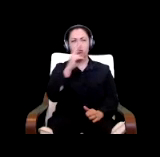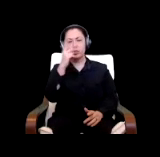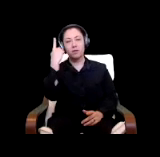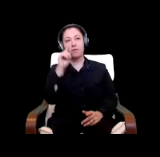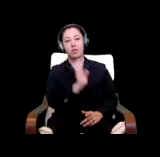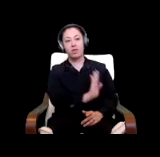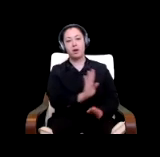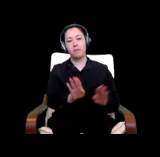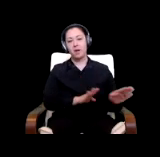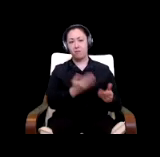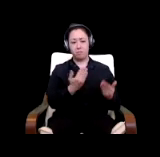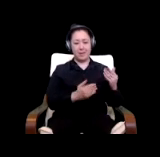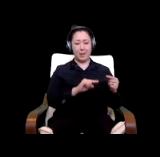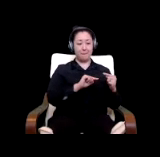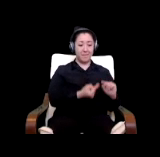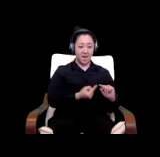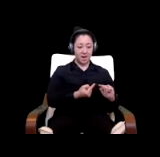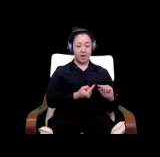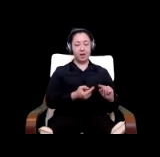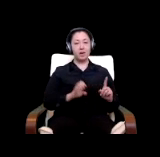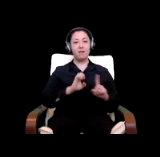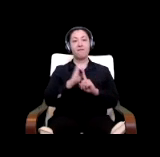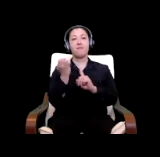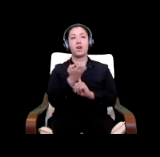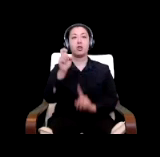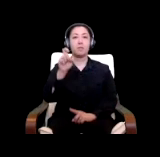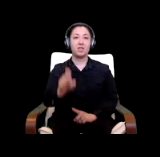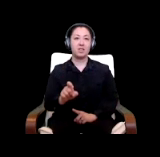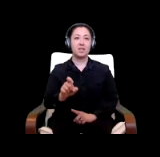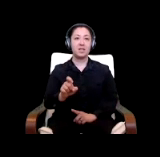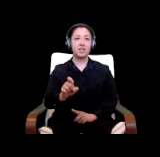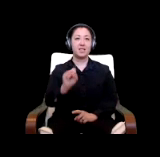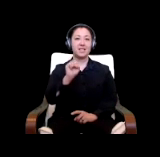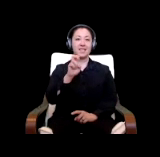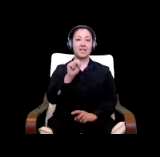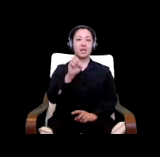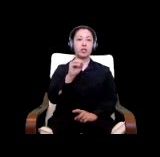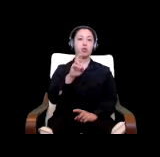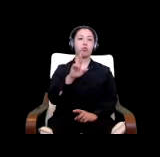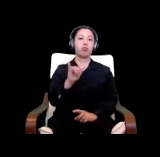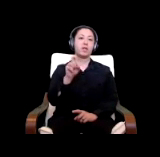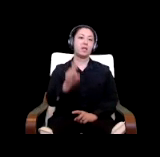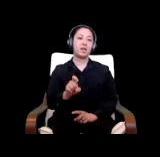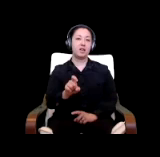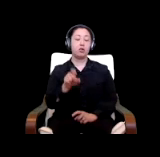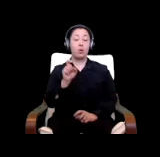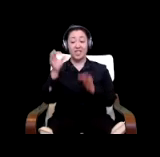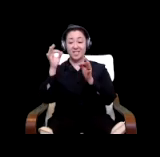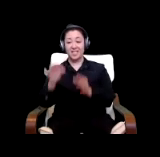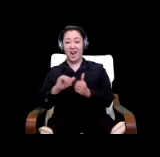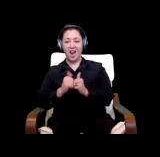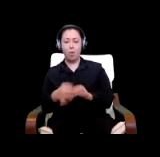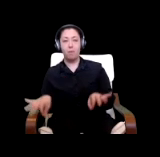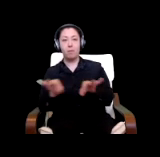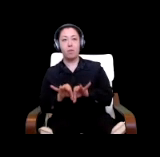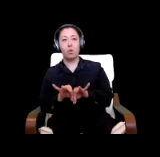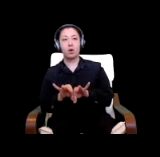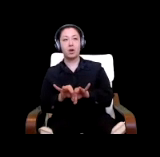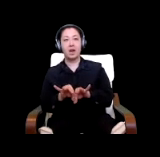pain or other needs and determine the importance an immediacy of intervention. Something I